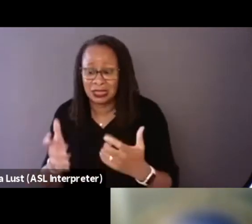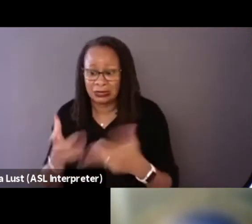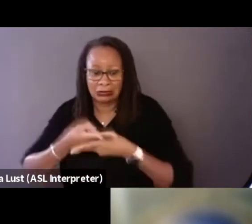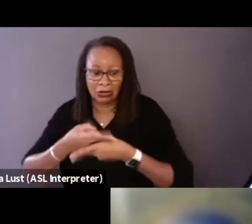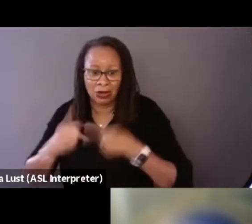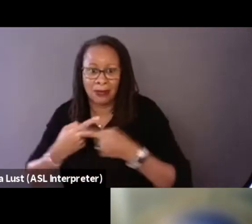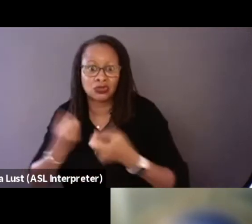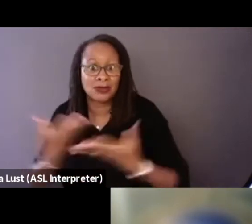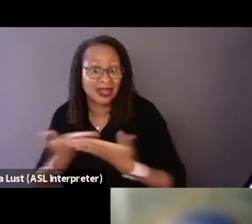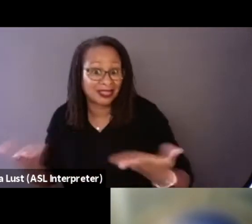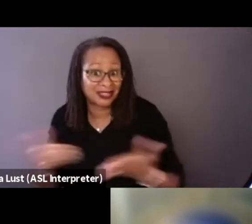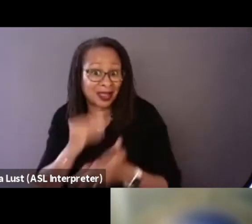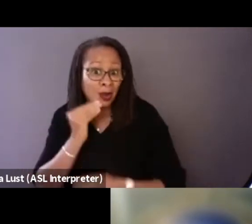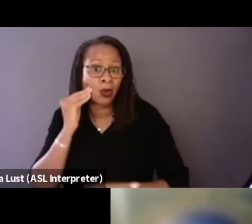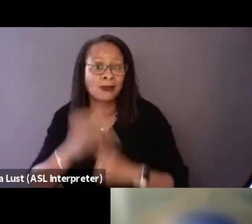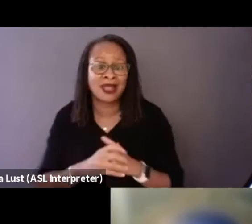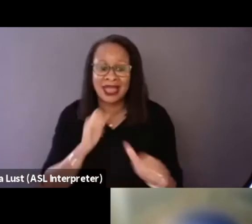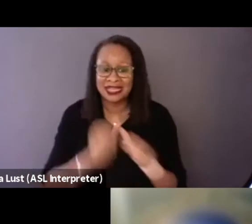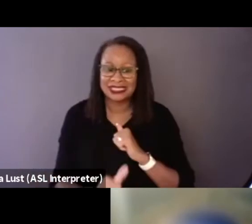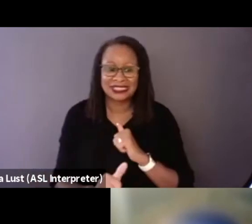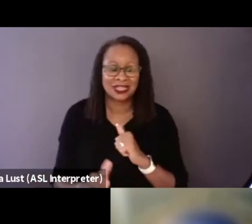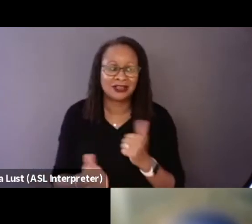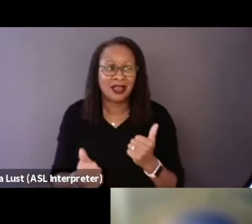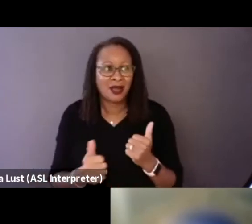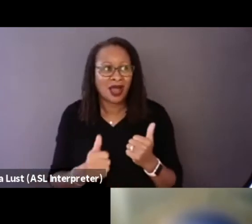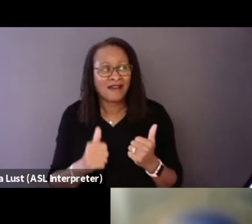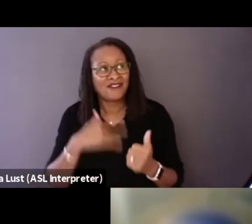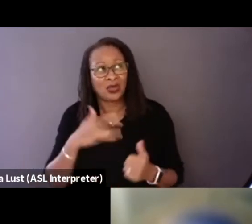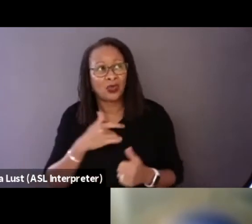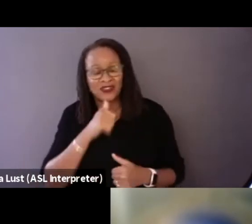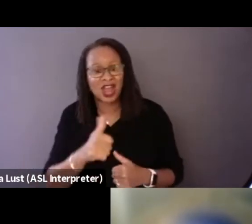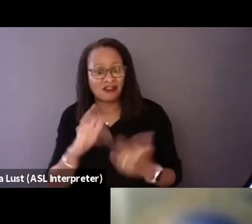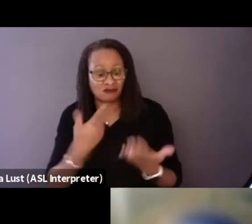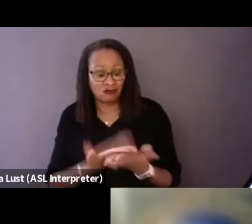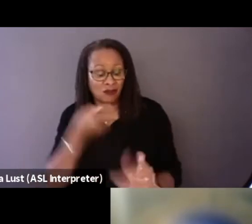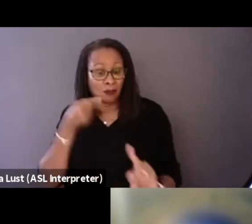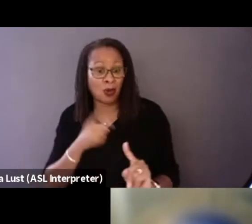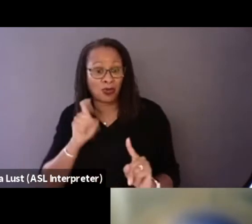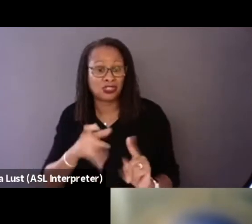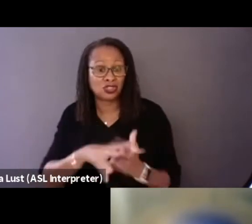And I think we still haven't even got to the point that... We have to learn how to unpack that